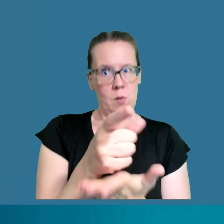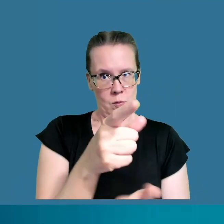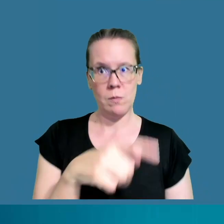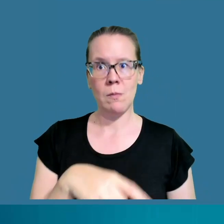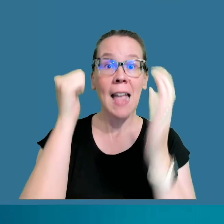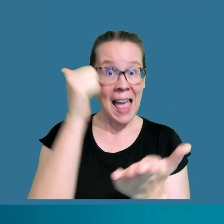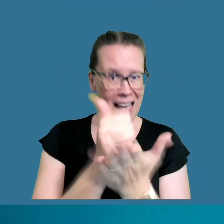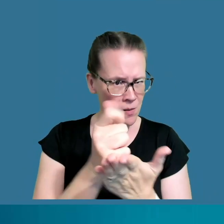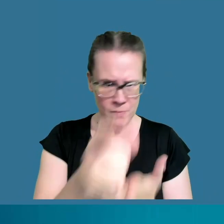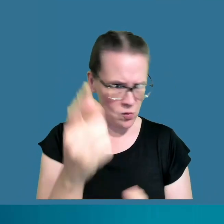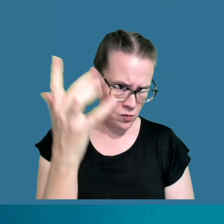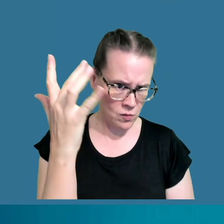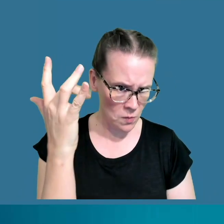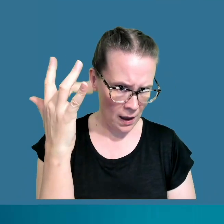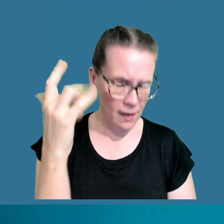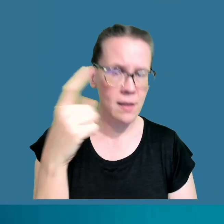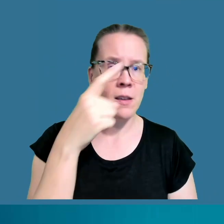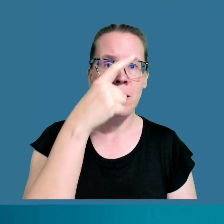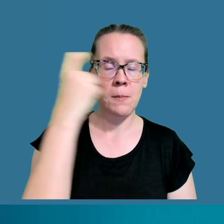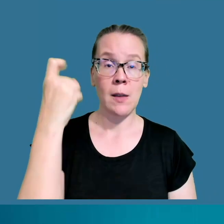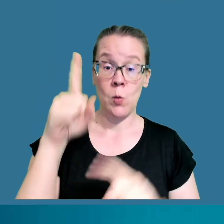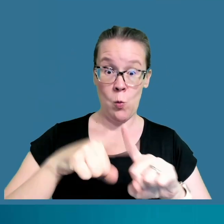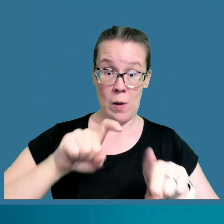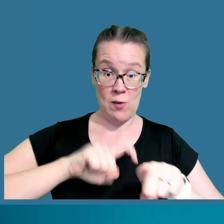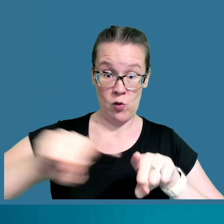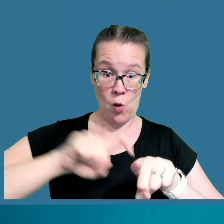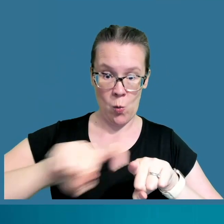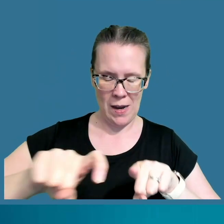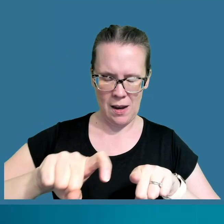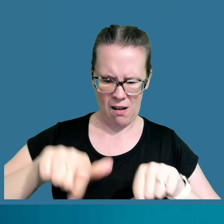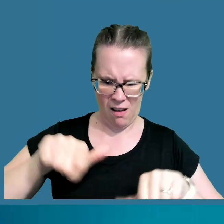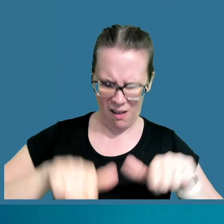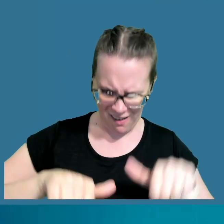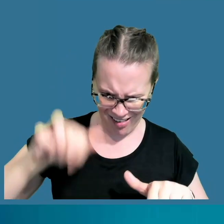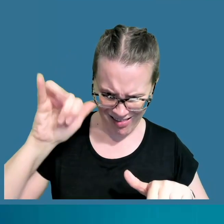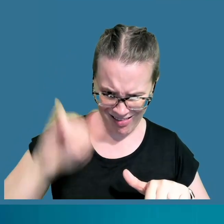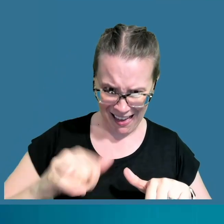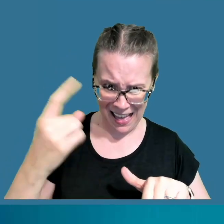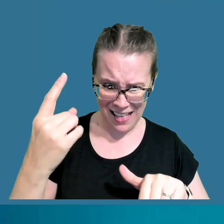So we want to go ahead and, um sitch those, and mark them now.